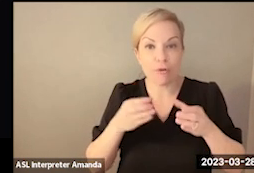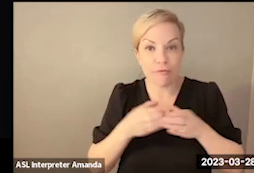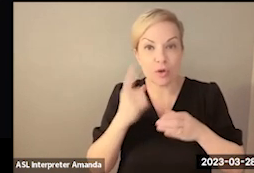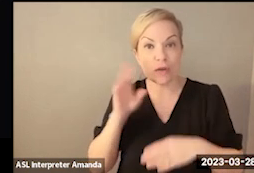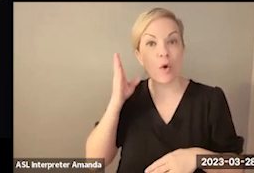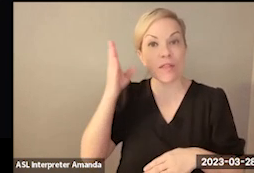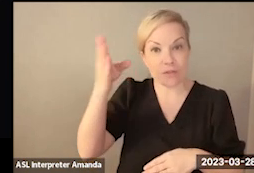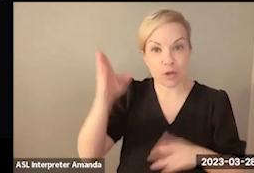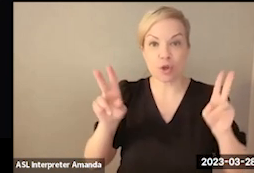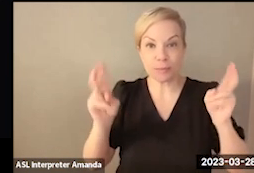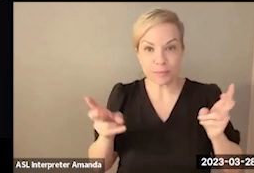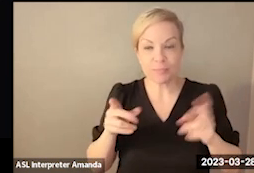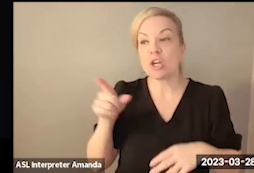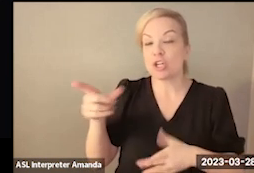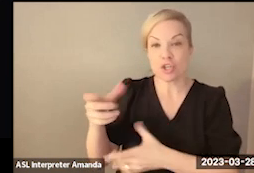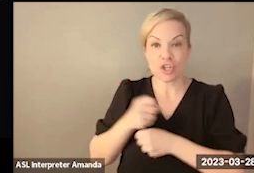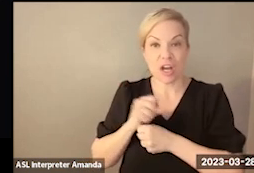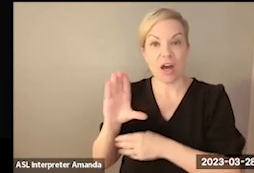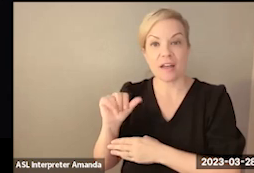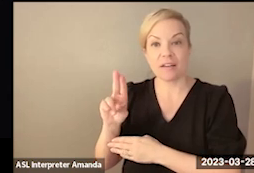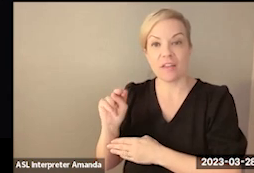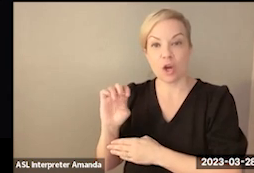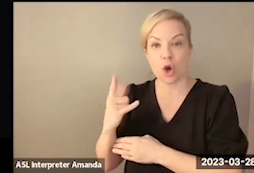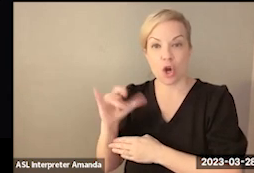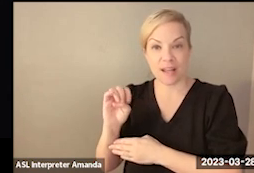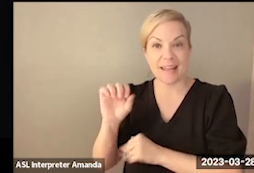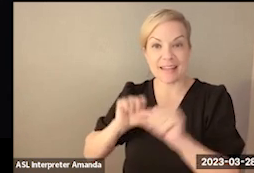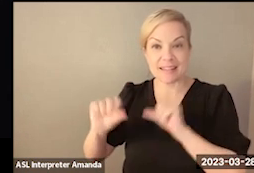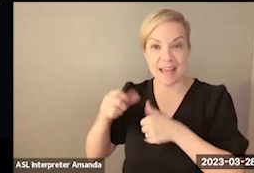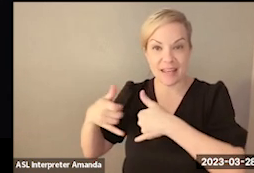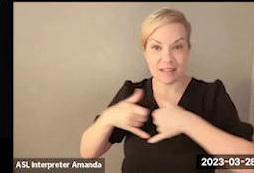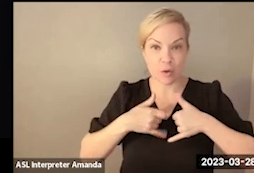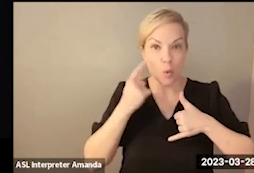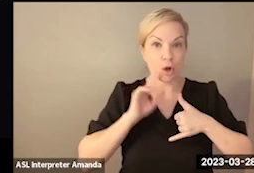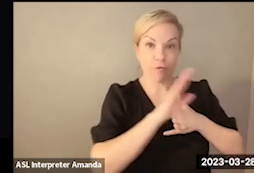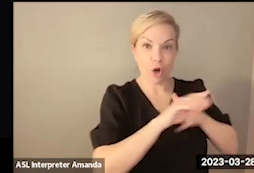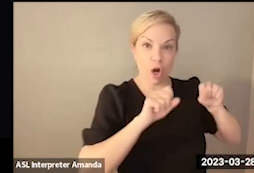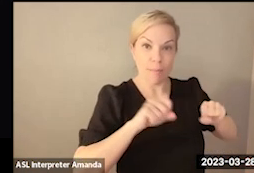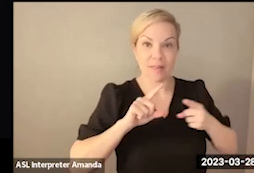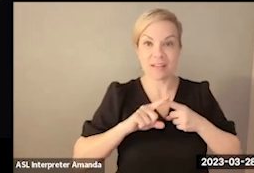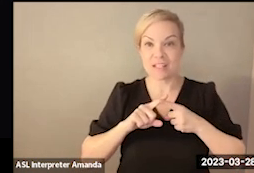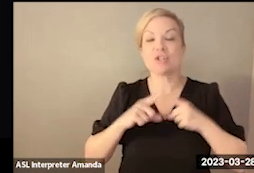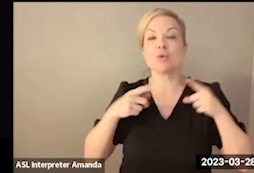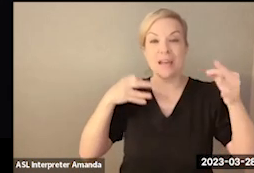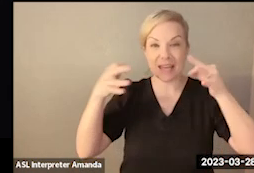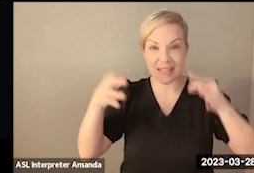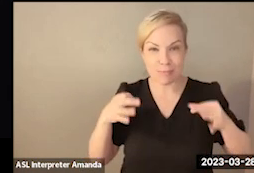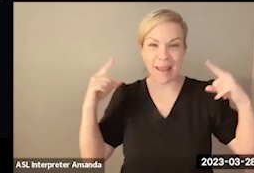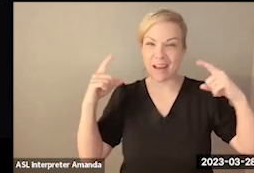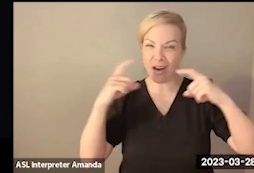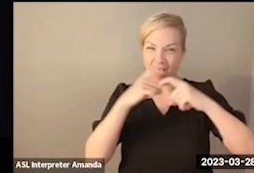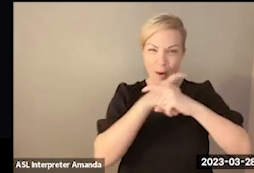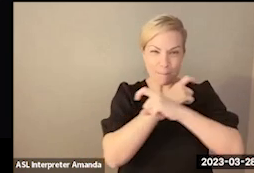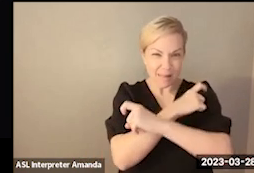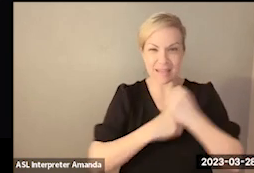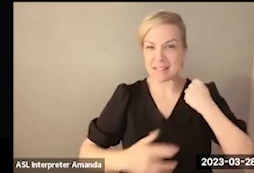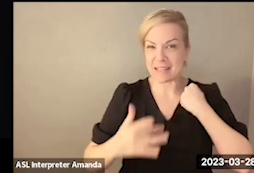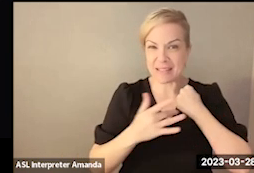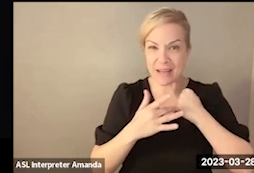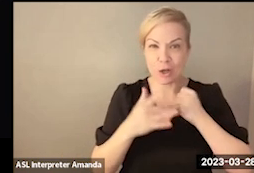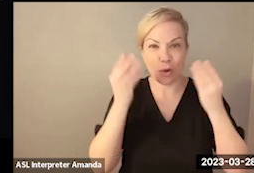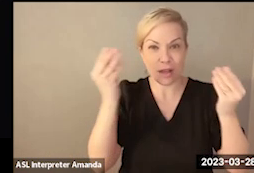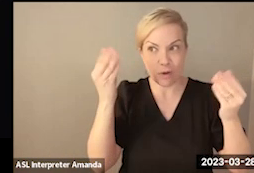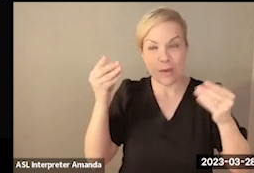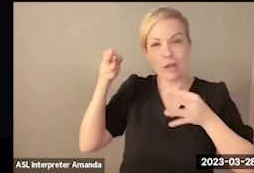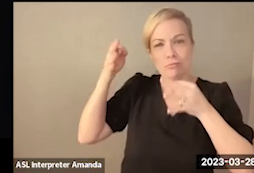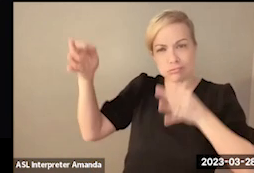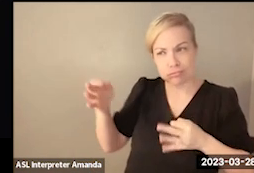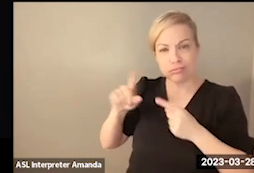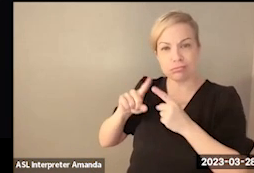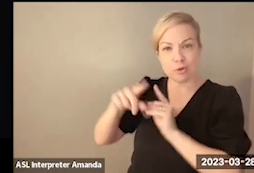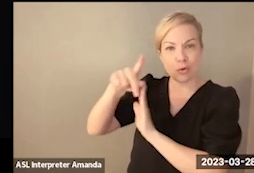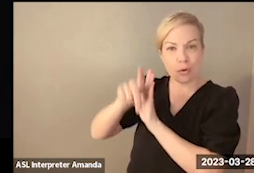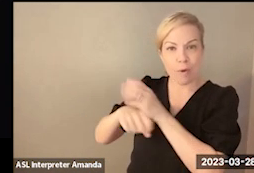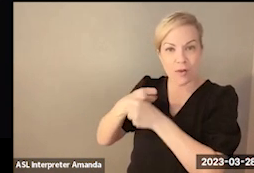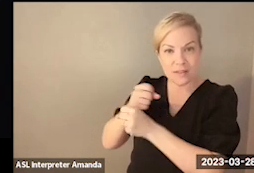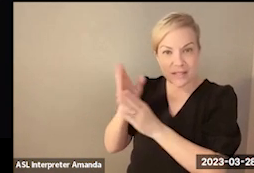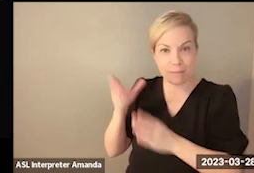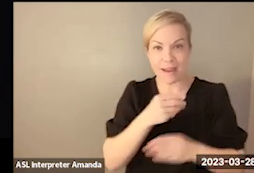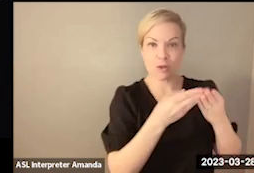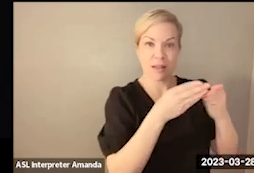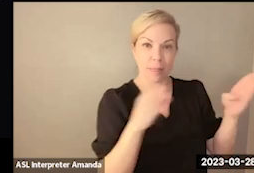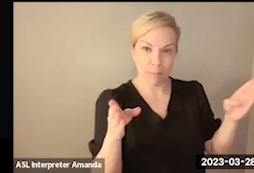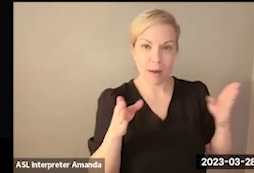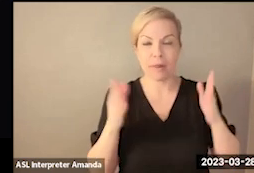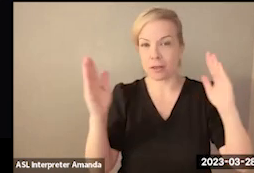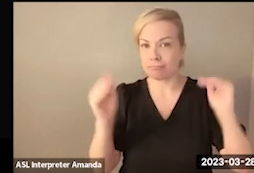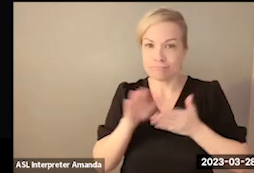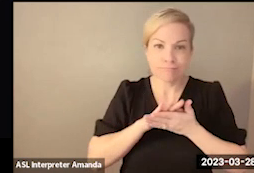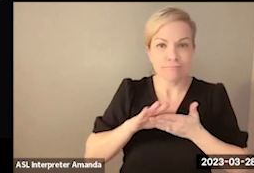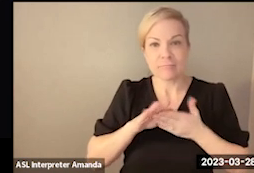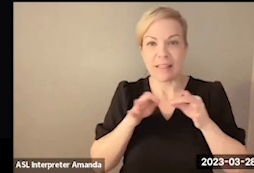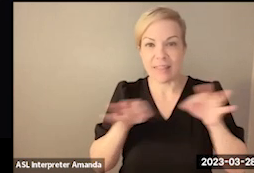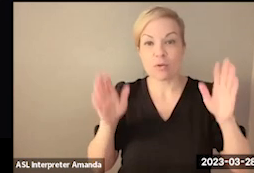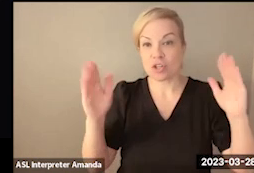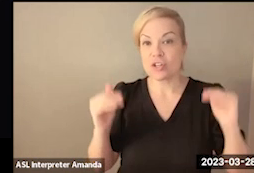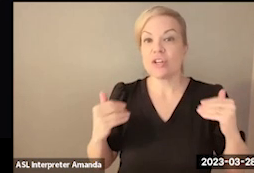Kimberly: She received a Carnegie science communication award for her ability to explain complex, scientific and technical information to policymakers and the public. She has a. Bs in mechanical environmental engineering and Nba